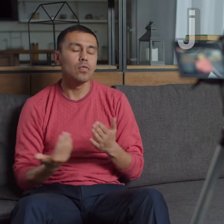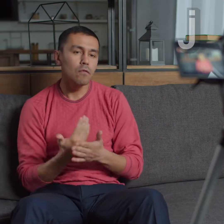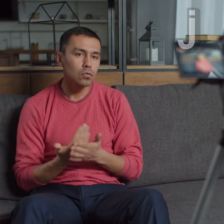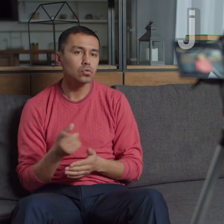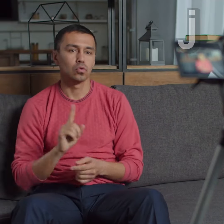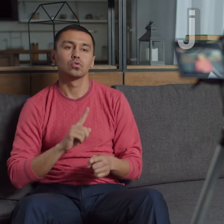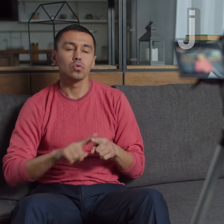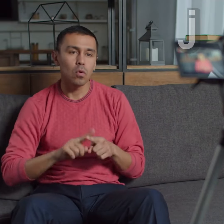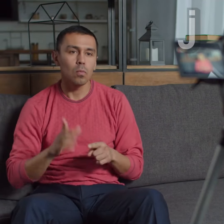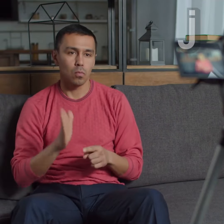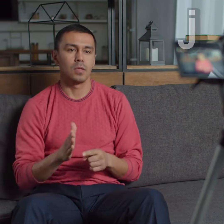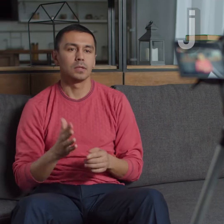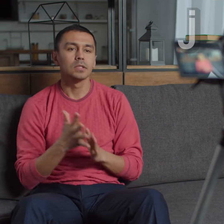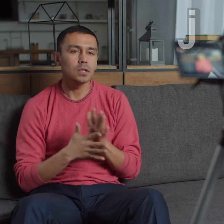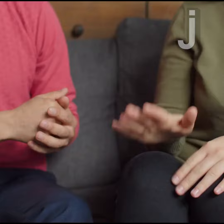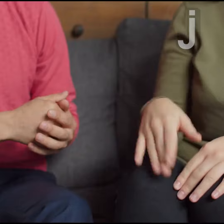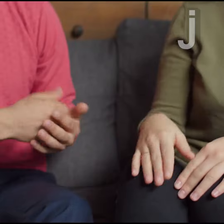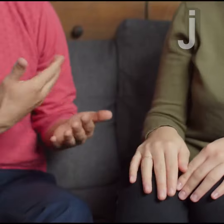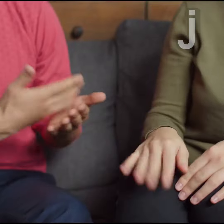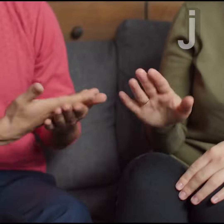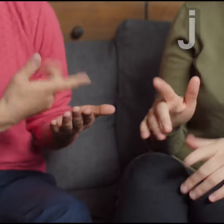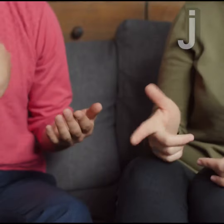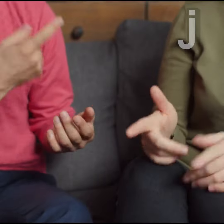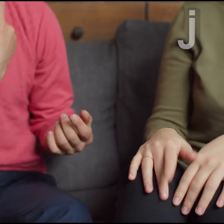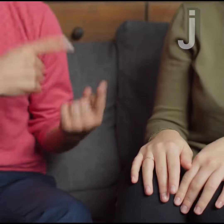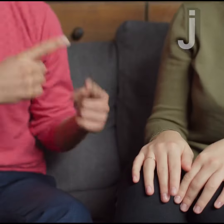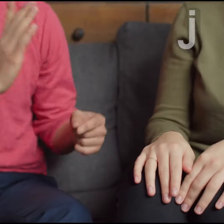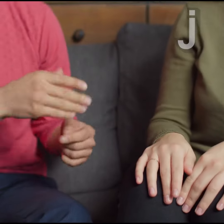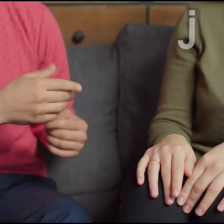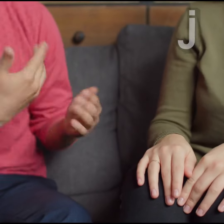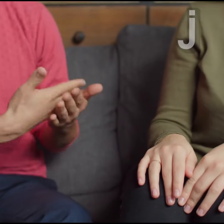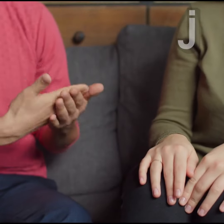PRONUNCIATION, SLANG, AND SIGNS USED. FINGER SPELLING FOR CERTAIN WORDS IS ALSO USED. EVEN